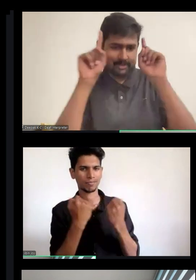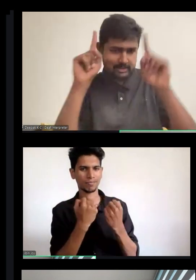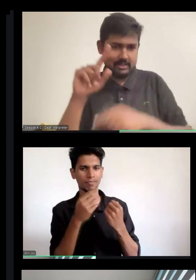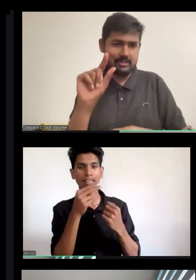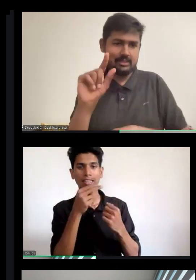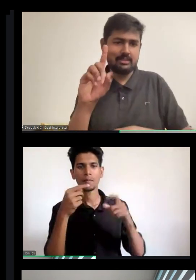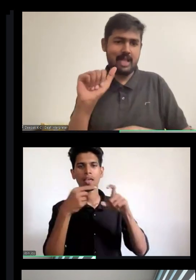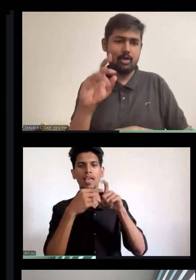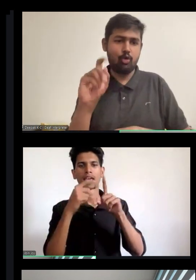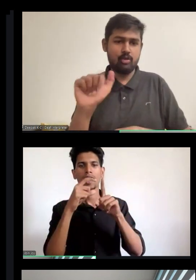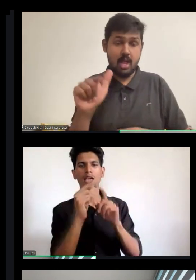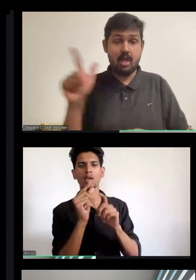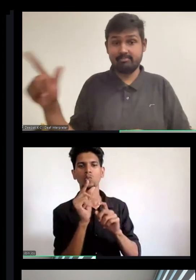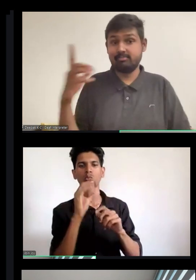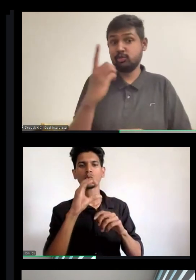So all the links are on the slide.